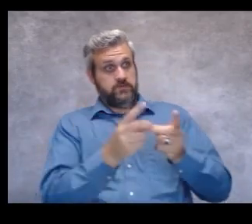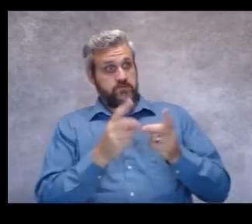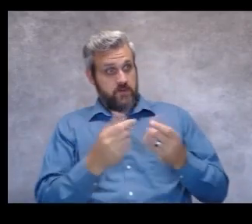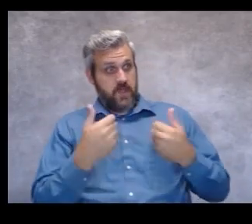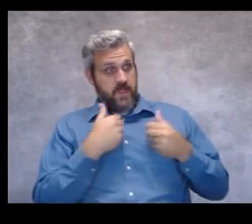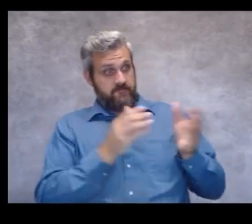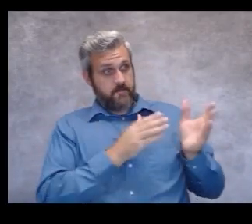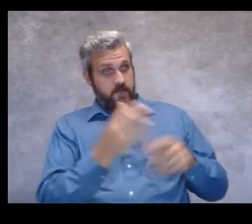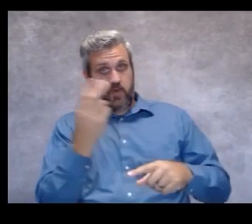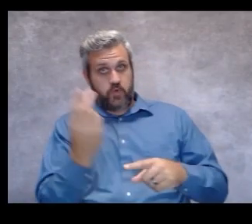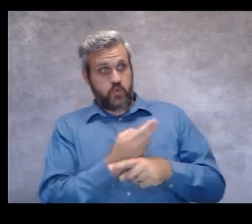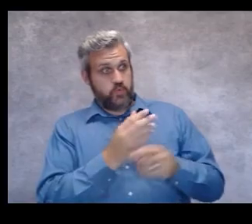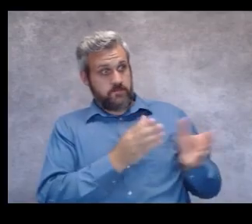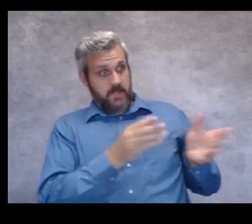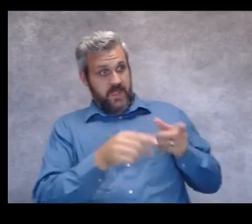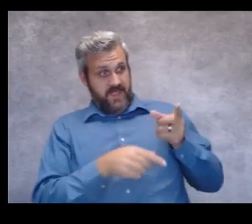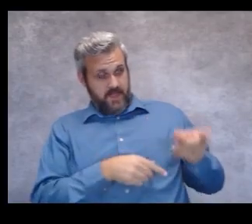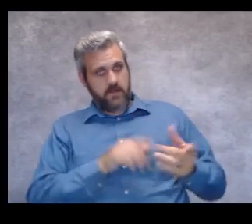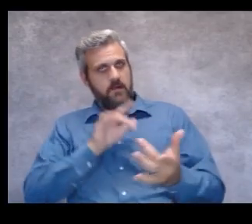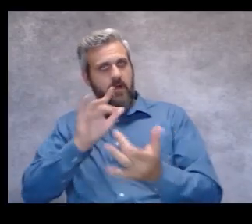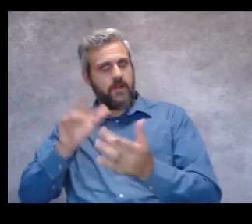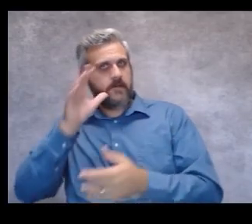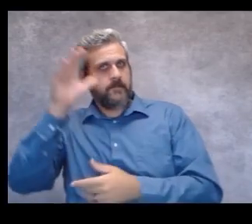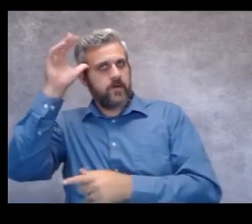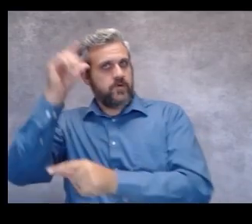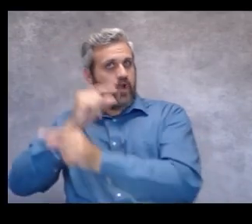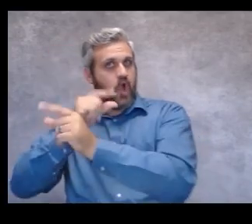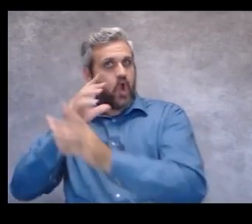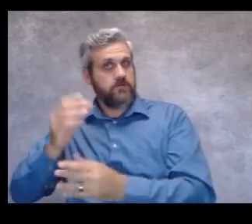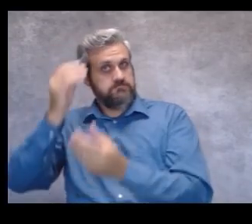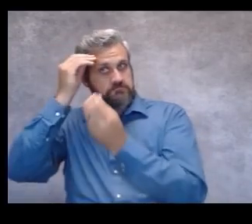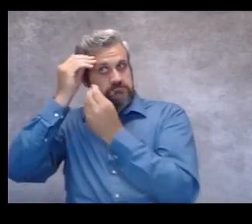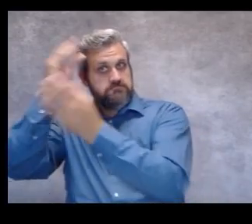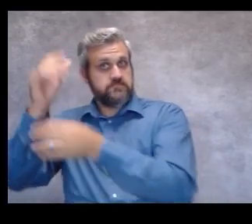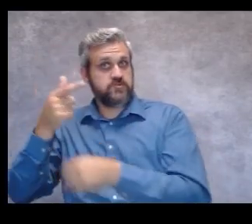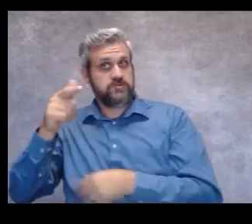district, you should contact parents or guardians to let them know that the GSSP